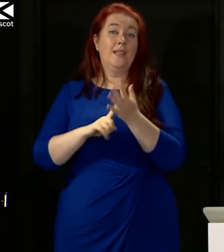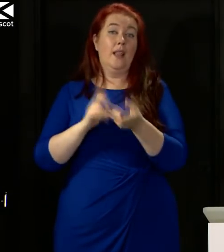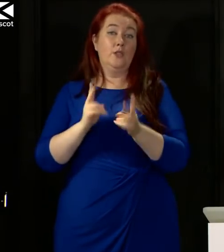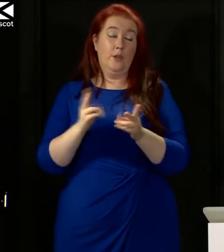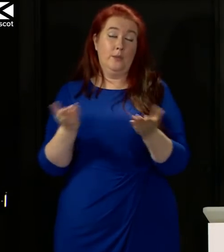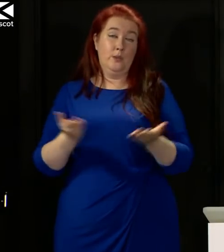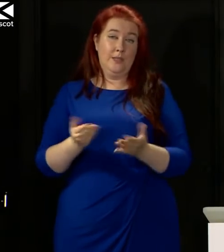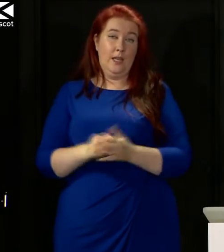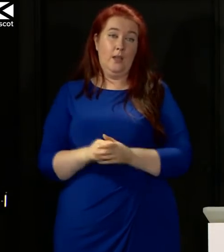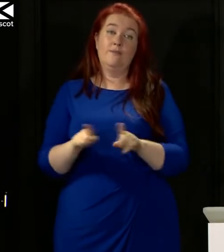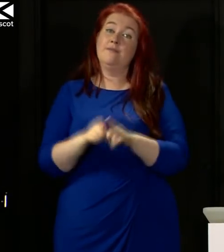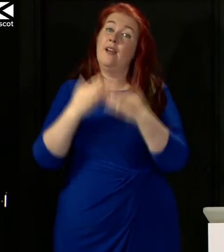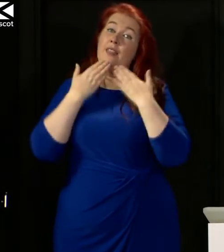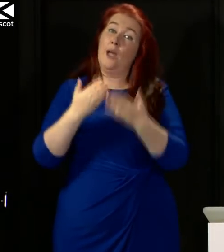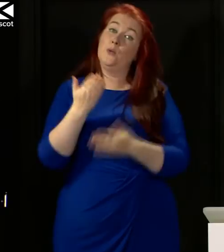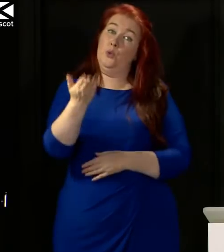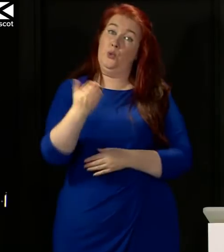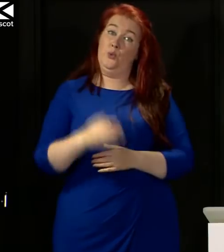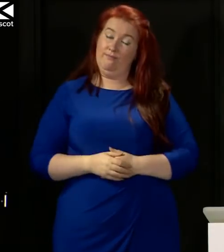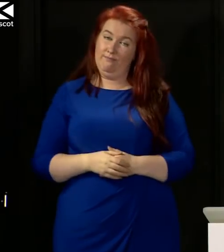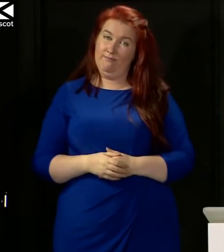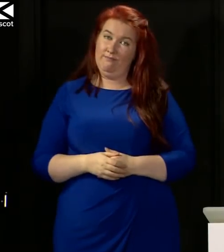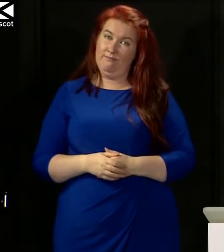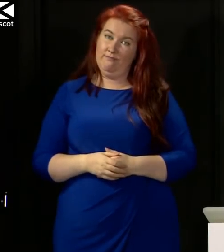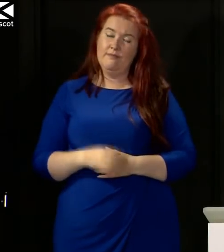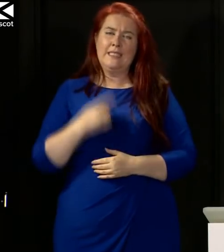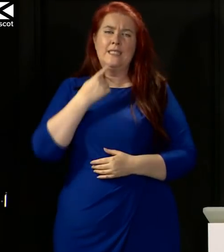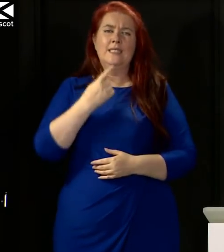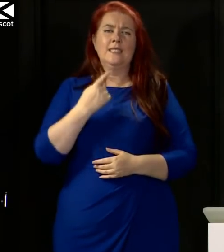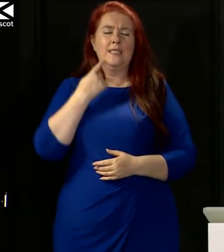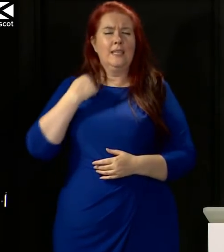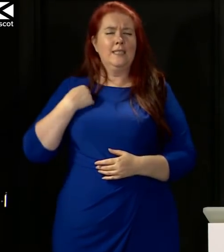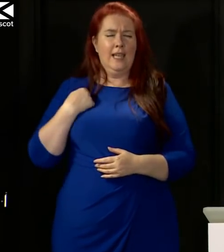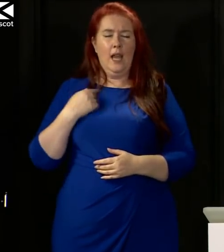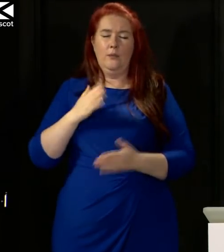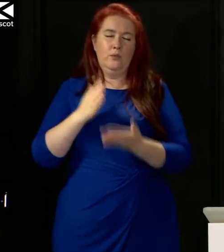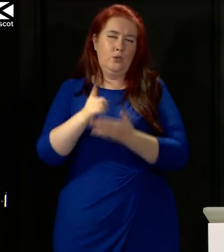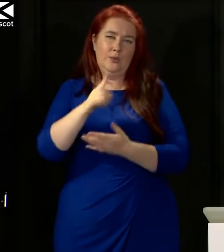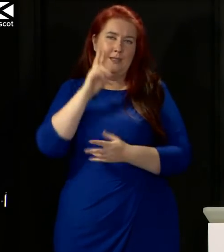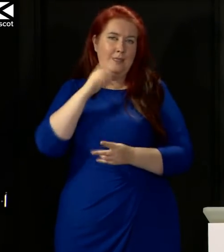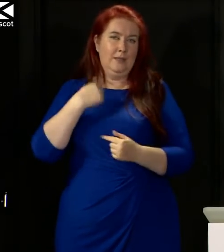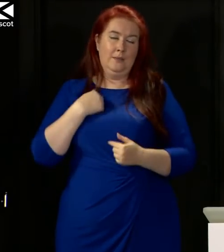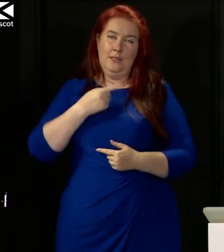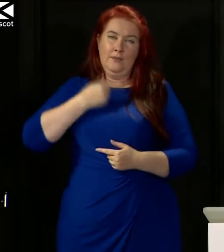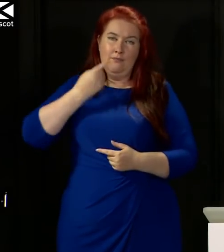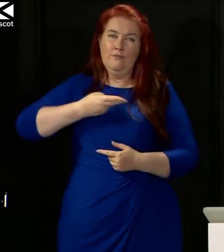my thanks to all of you. As I said yesterday, and you will probably hear me saying repeatedly,